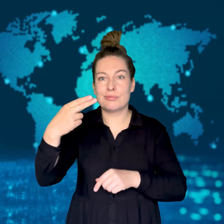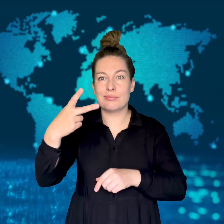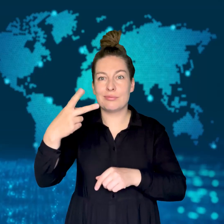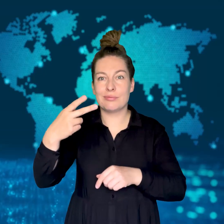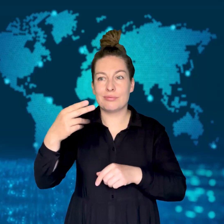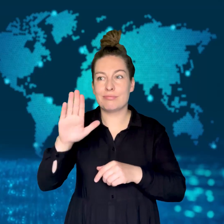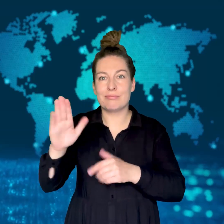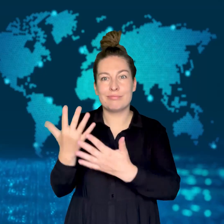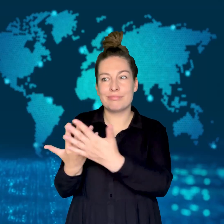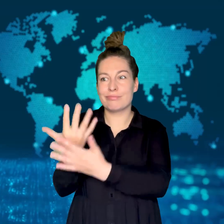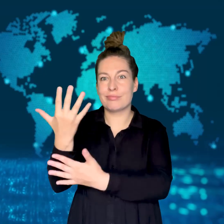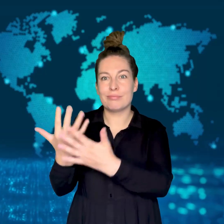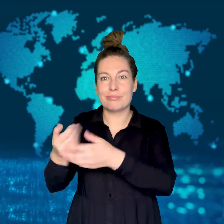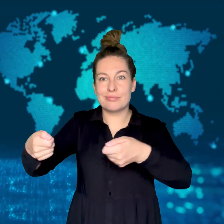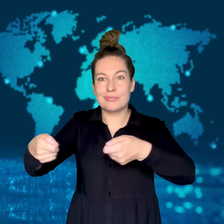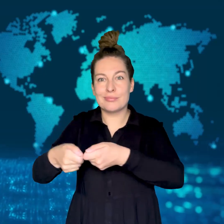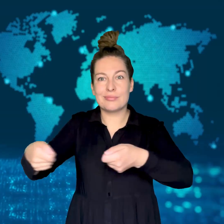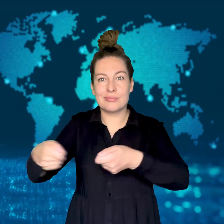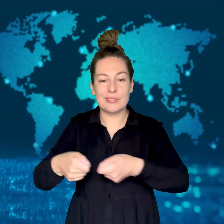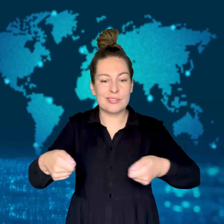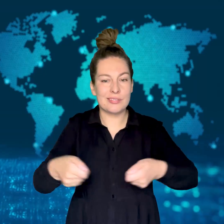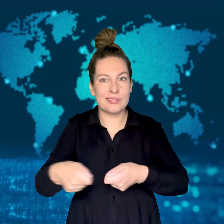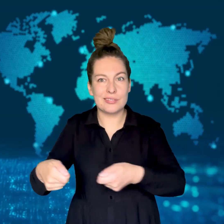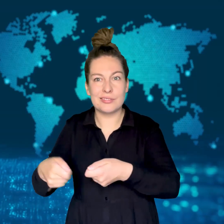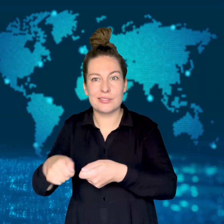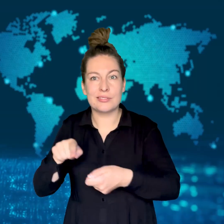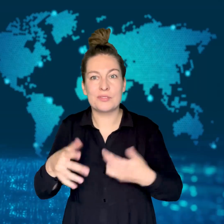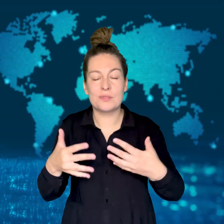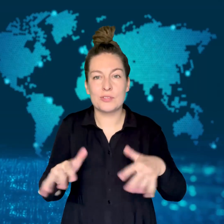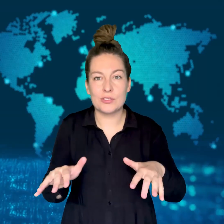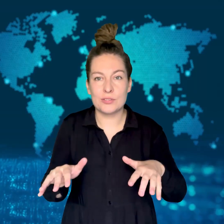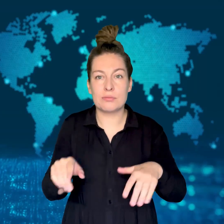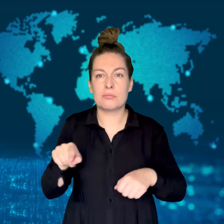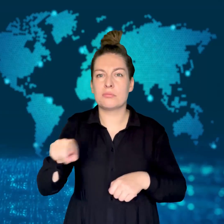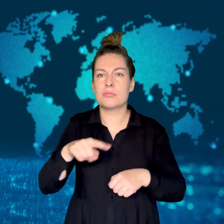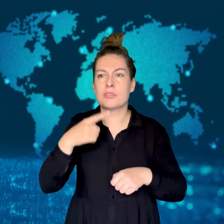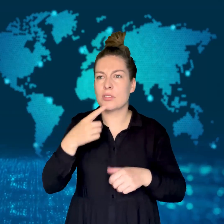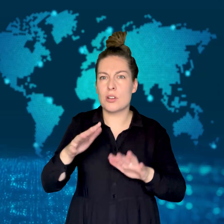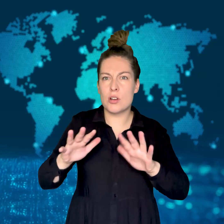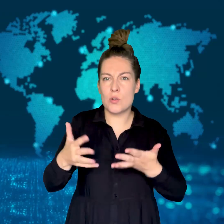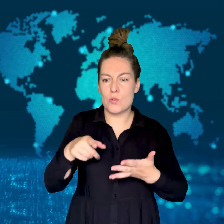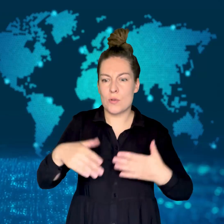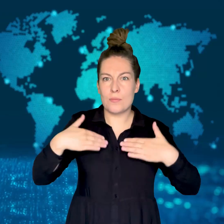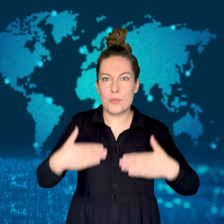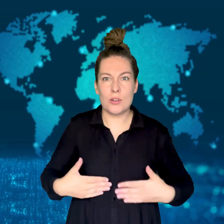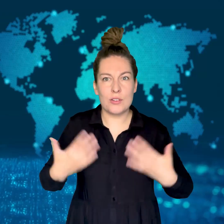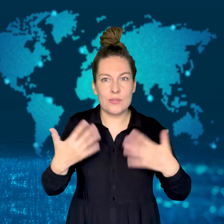The police chief said the body was located by using videos from